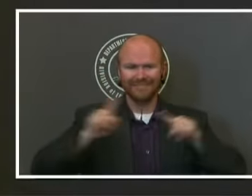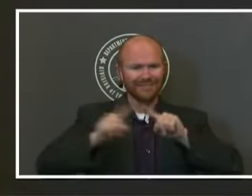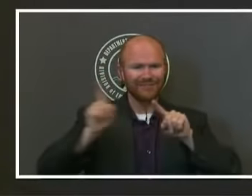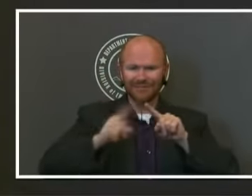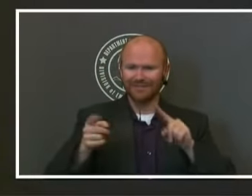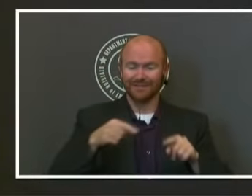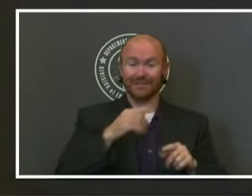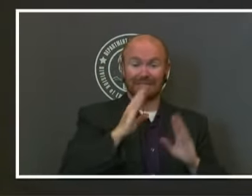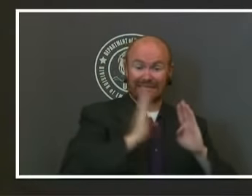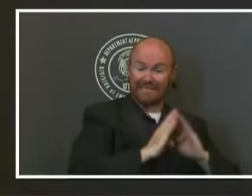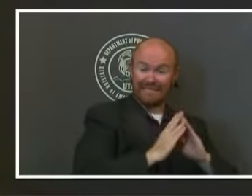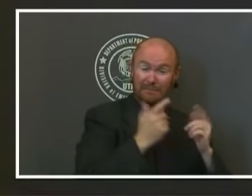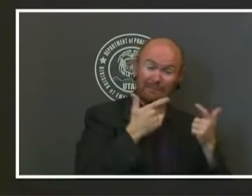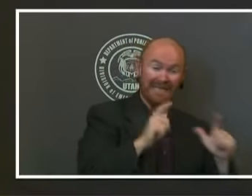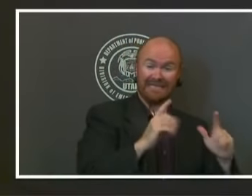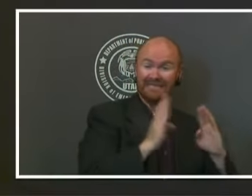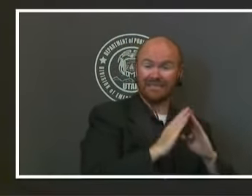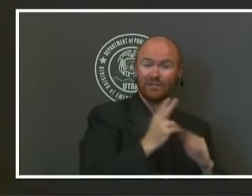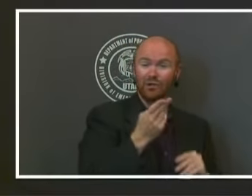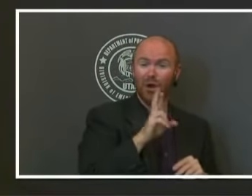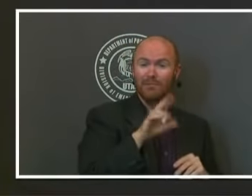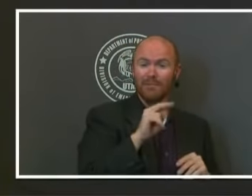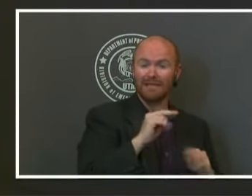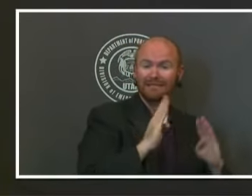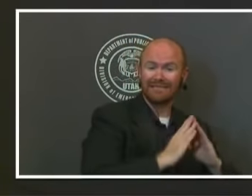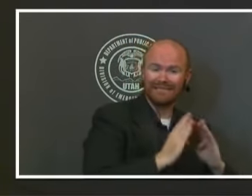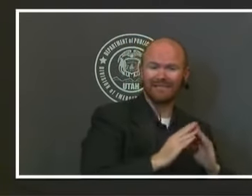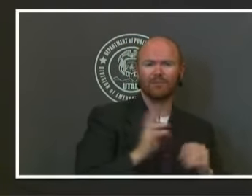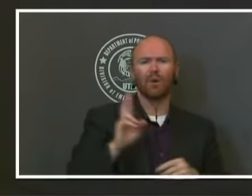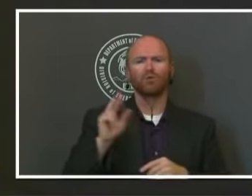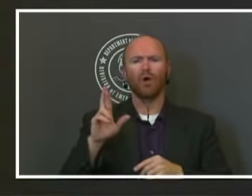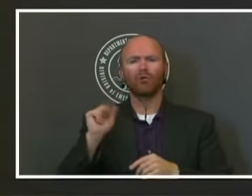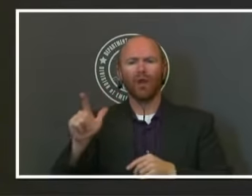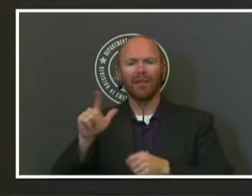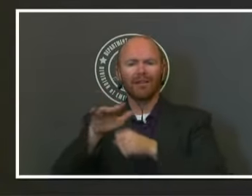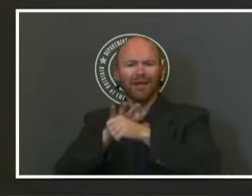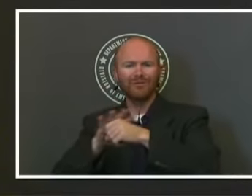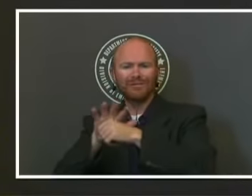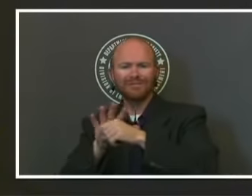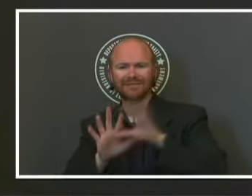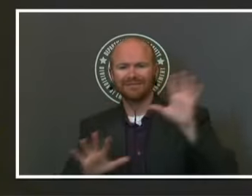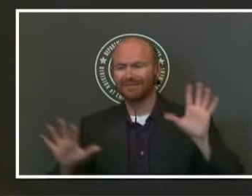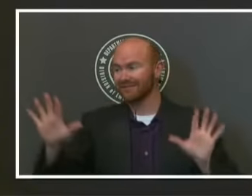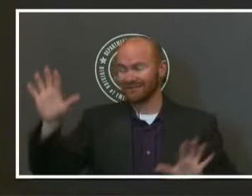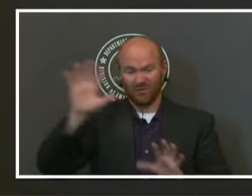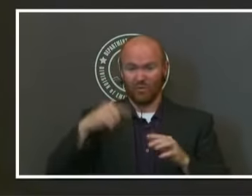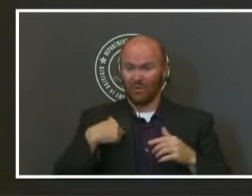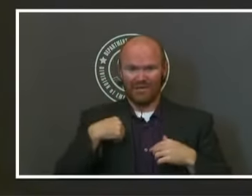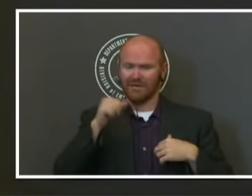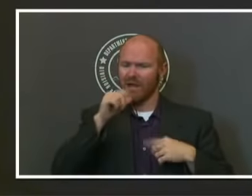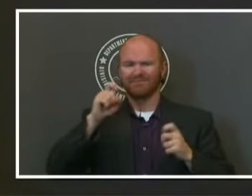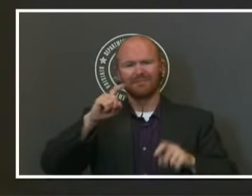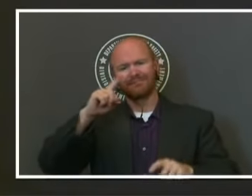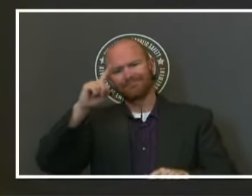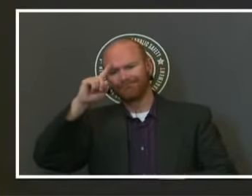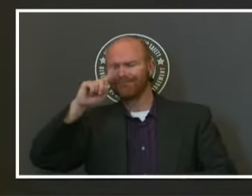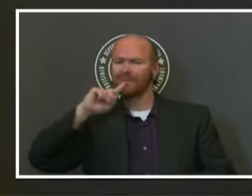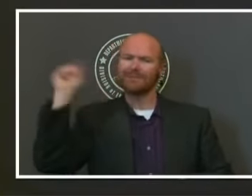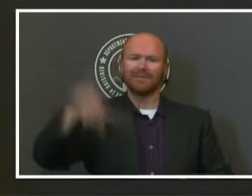politics play a hand in the decisions being made and and we said in the very